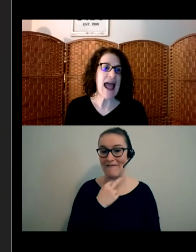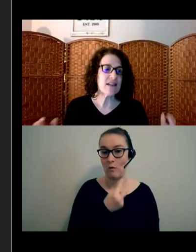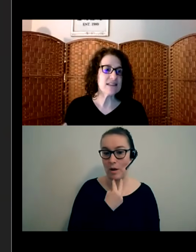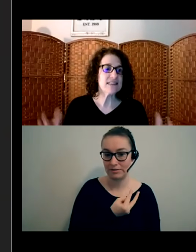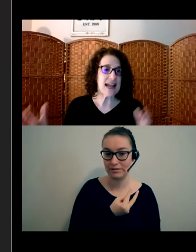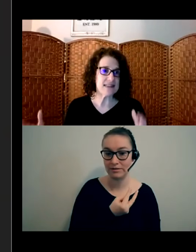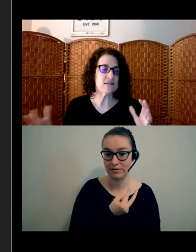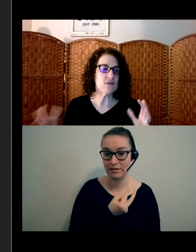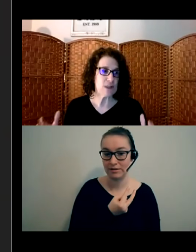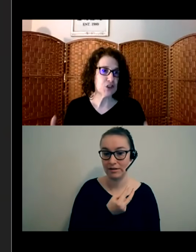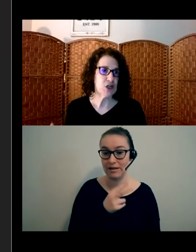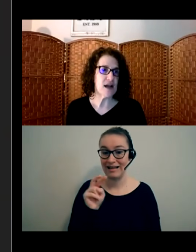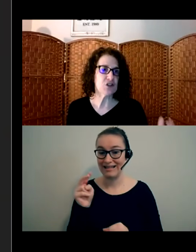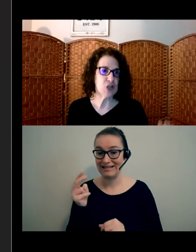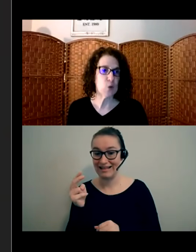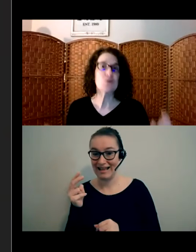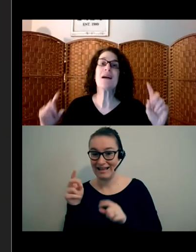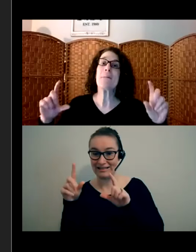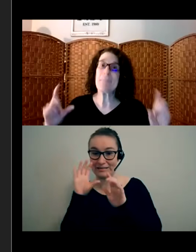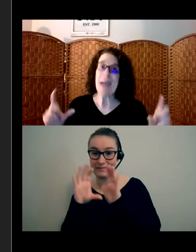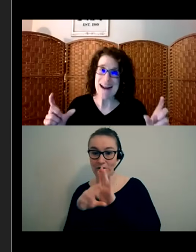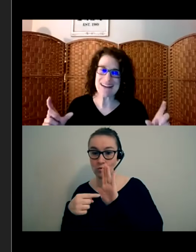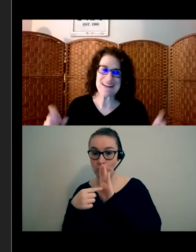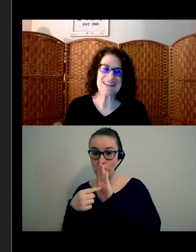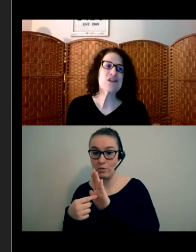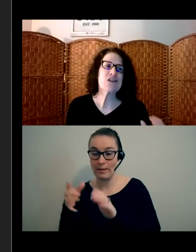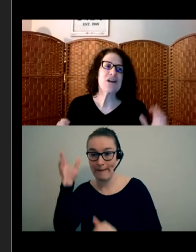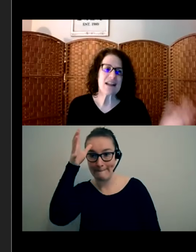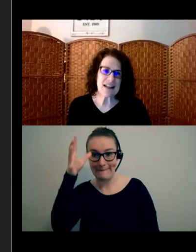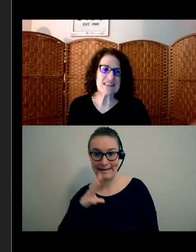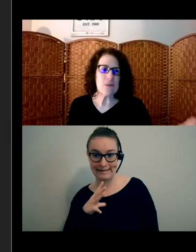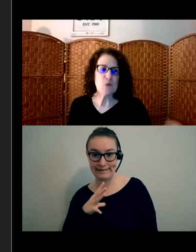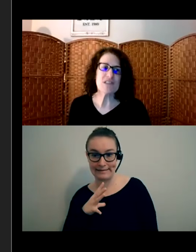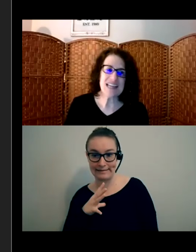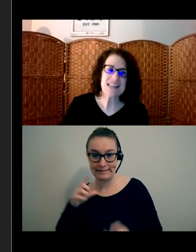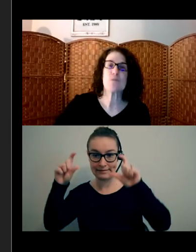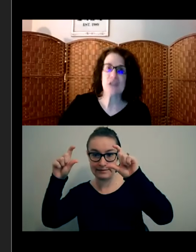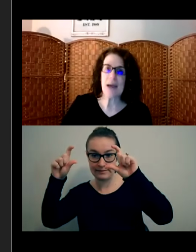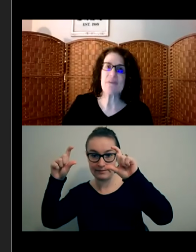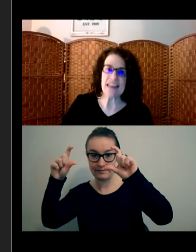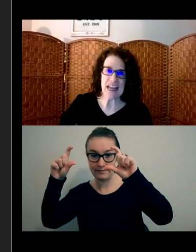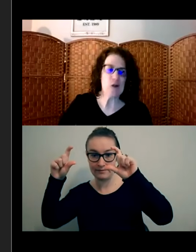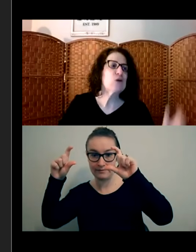And then the second screenshot shows "[man] It's the most detestable time of the year."